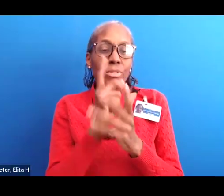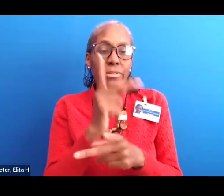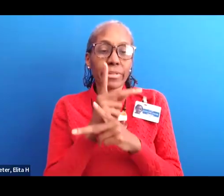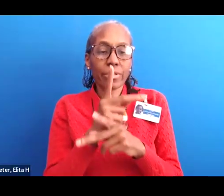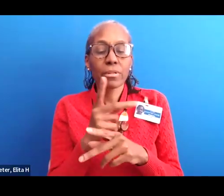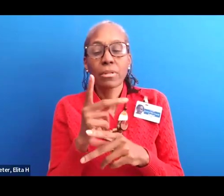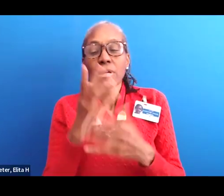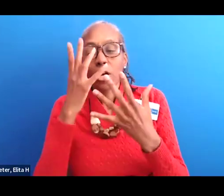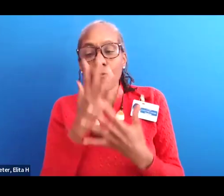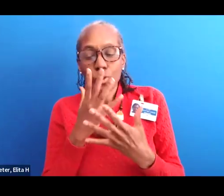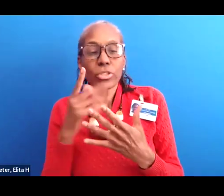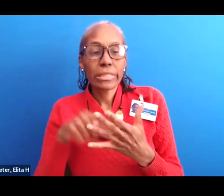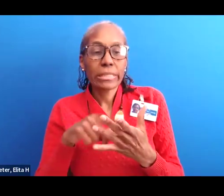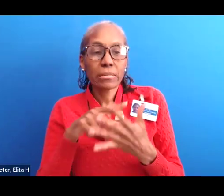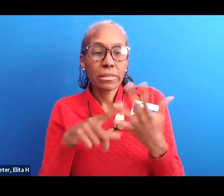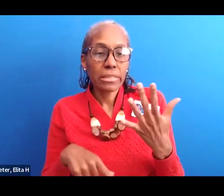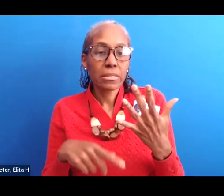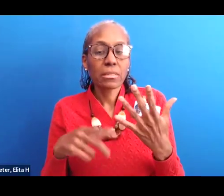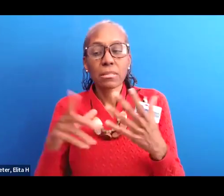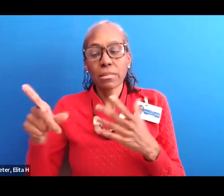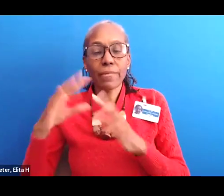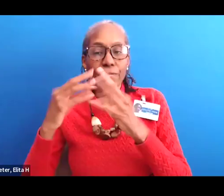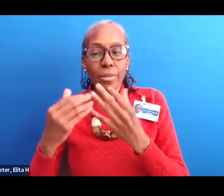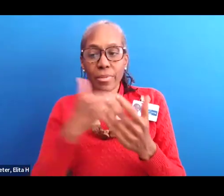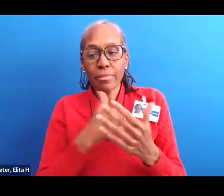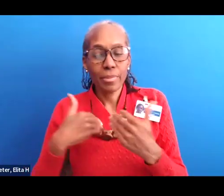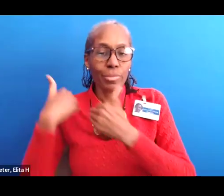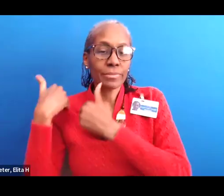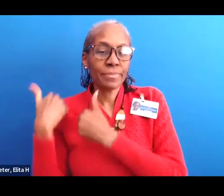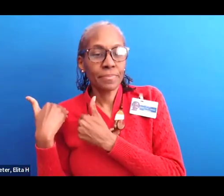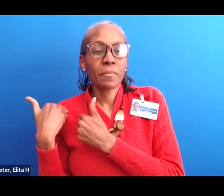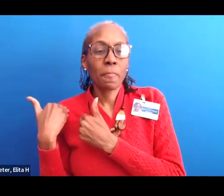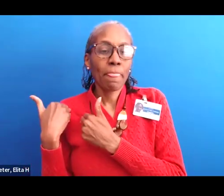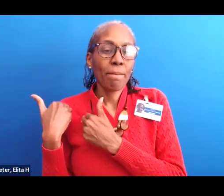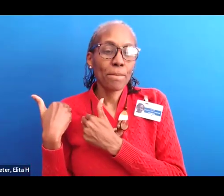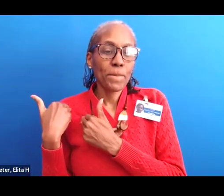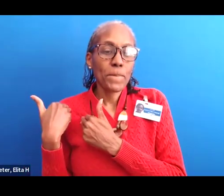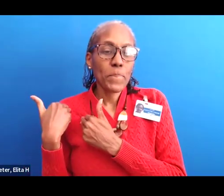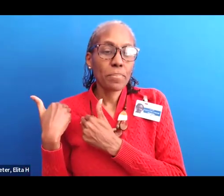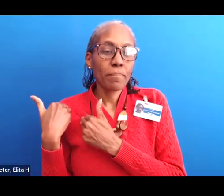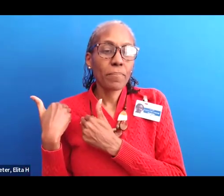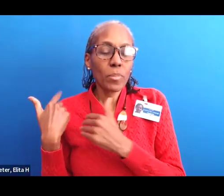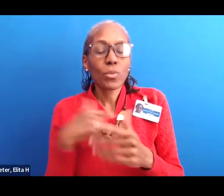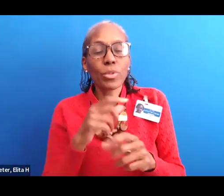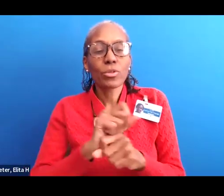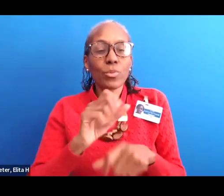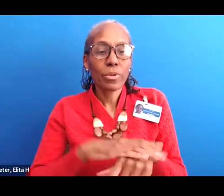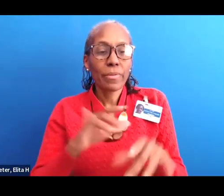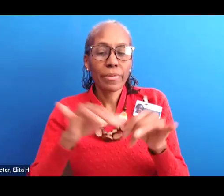Unfortunately, these things all fall to family members and it just, we need to work on that system a bit.